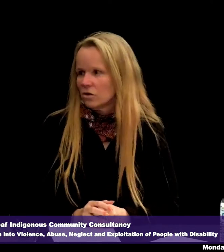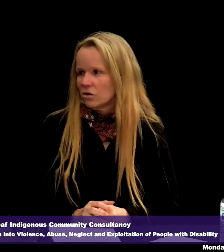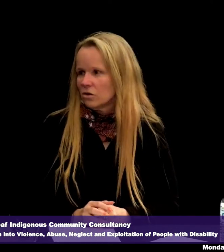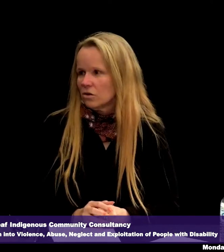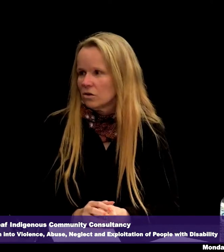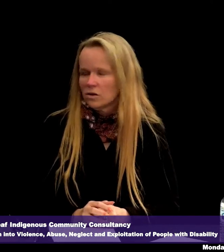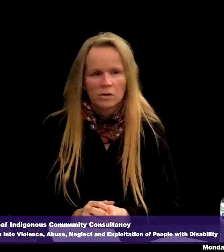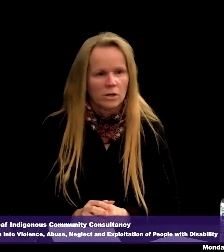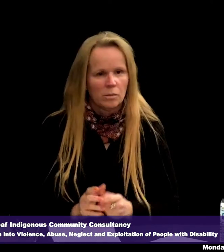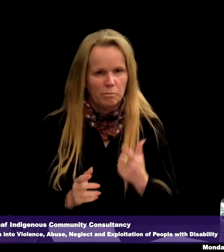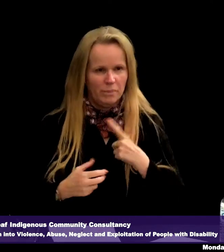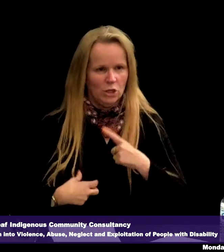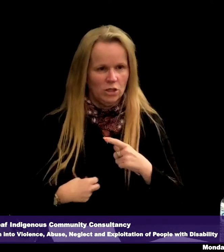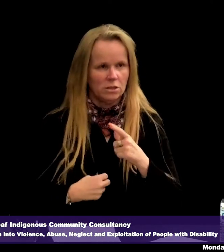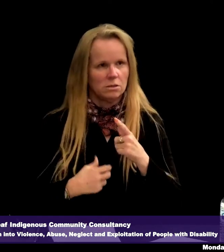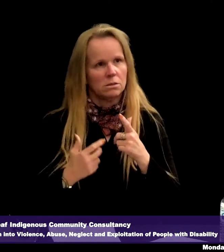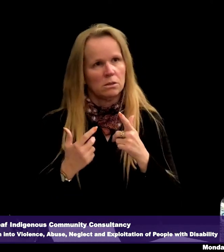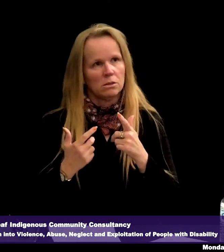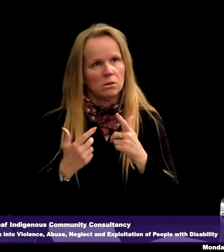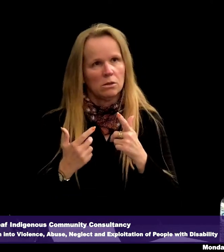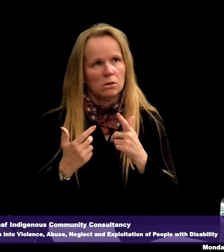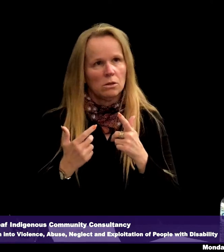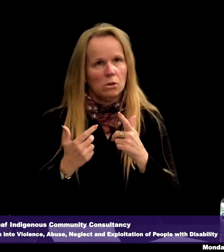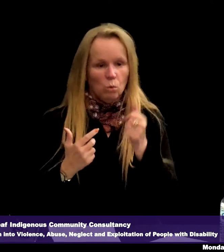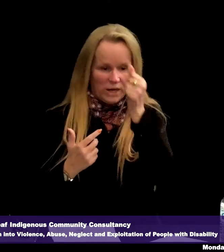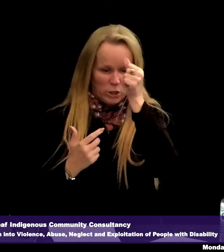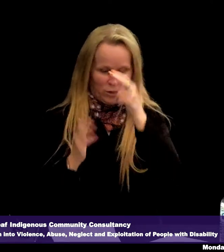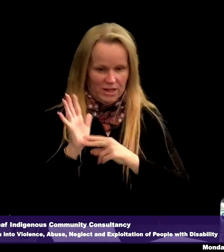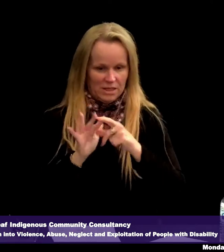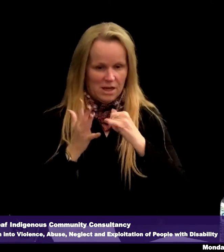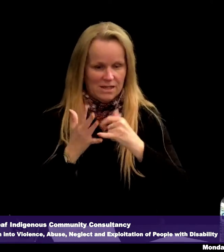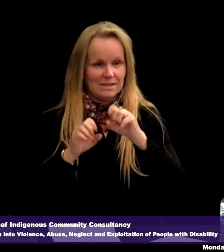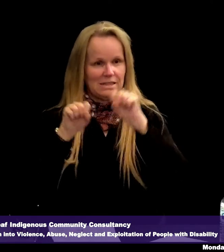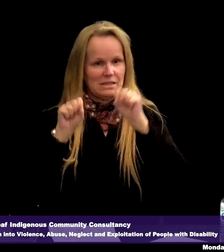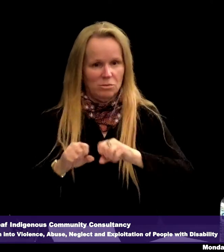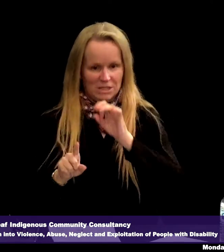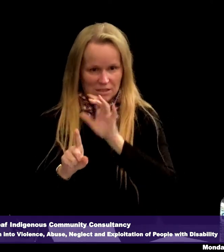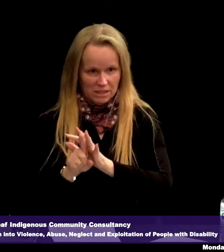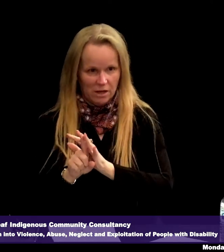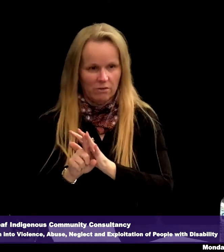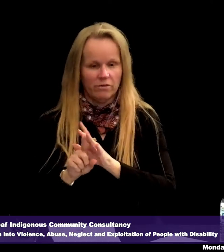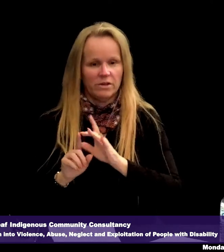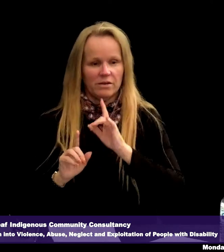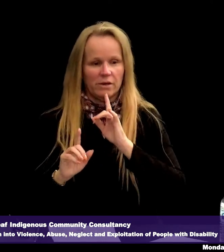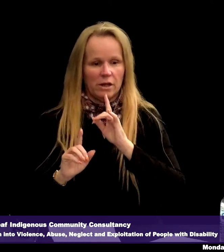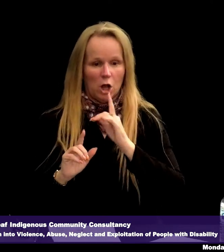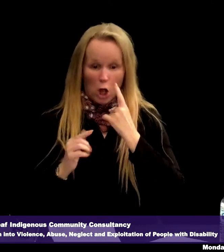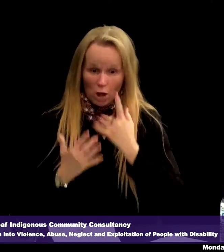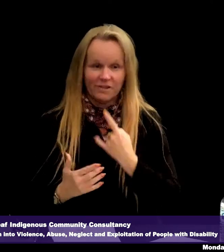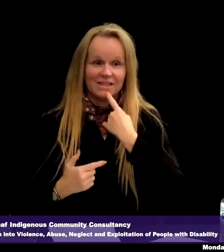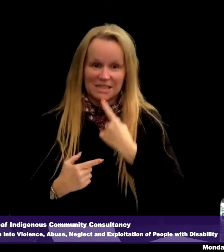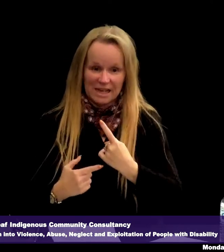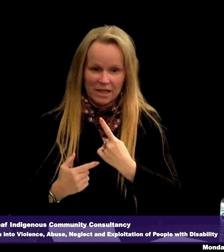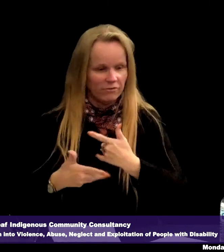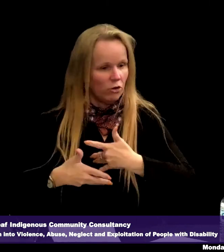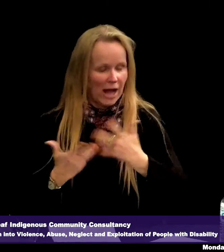Because we know the NDIS system itself, as it currently is, often will say